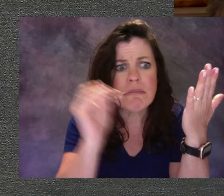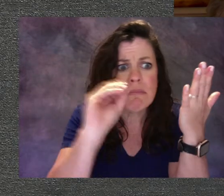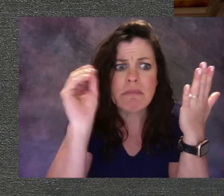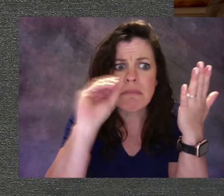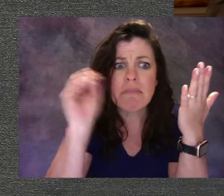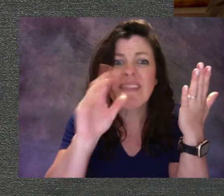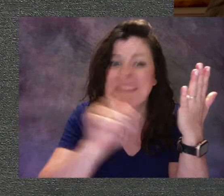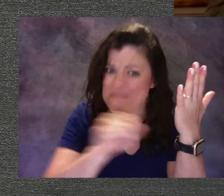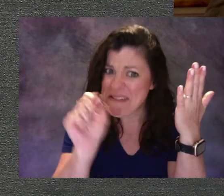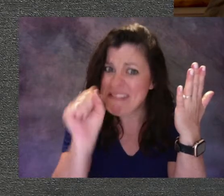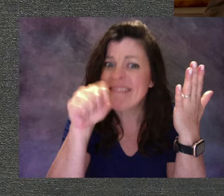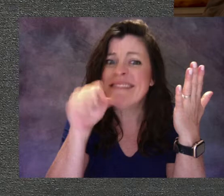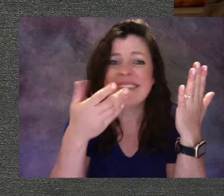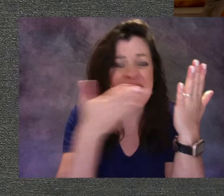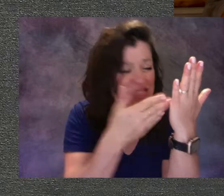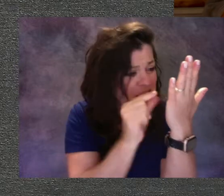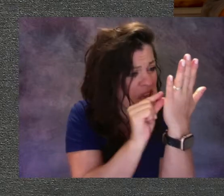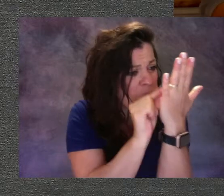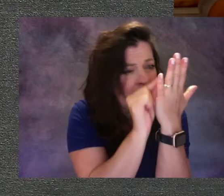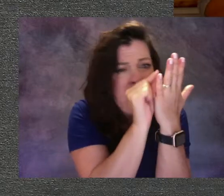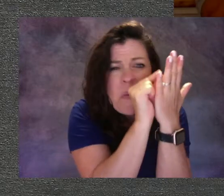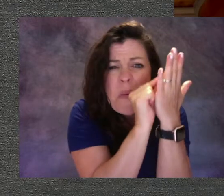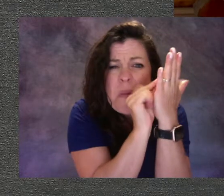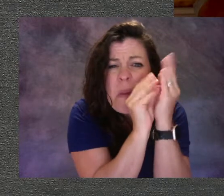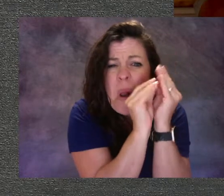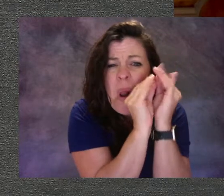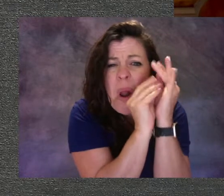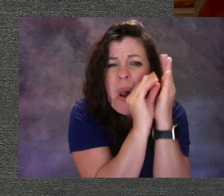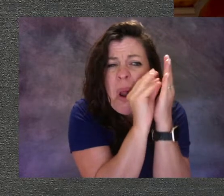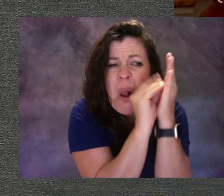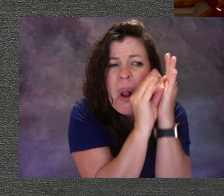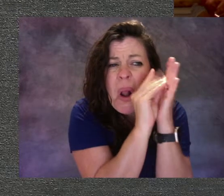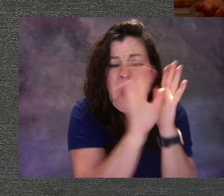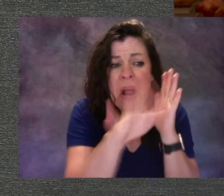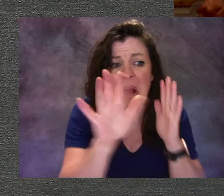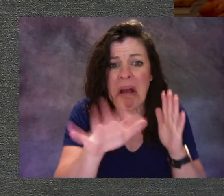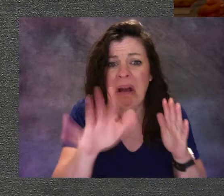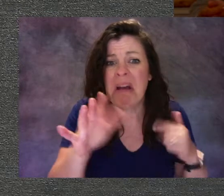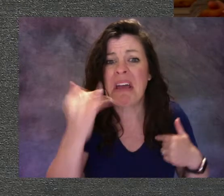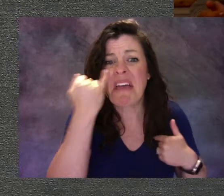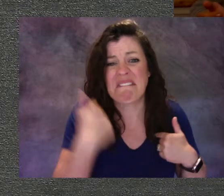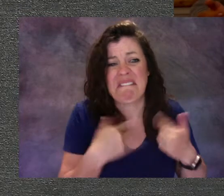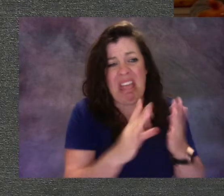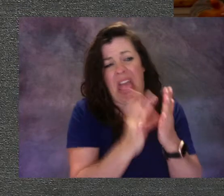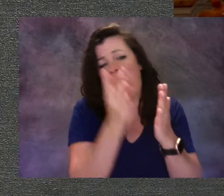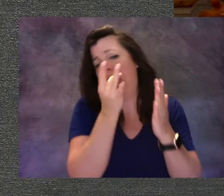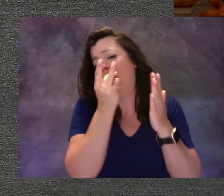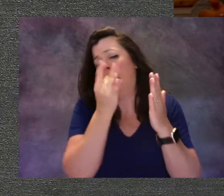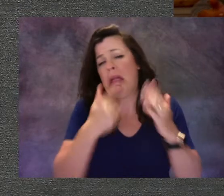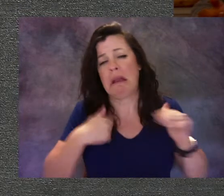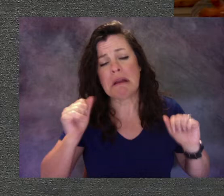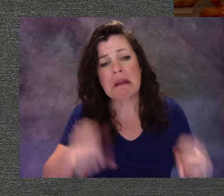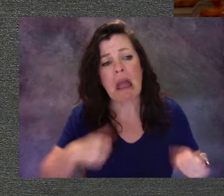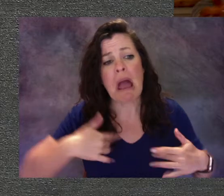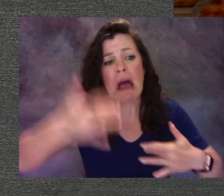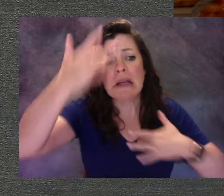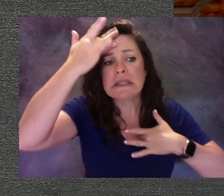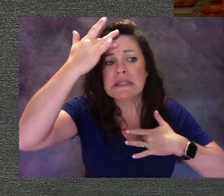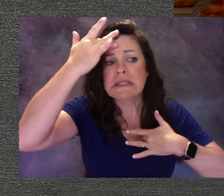And they're so little, and they can make you sick. And germs are so small that you can't see them, so,